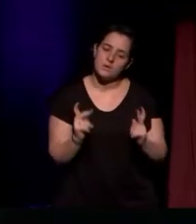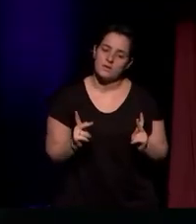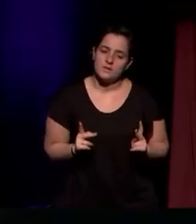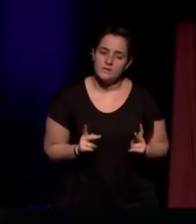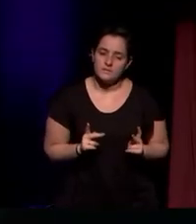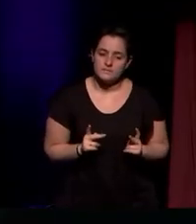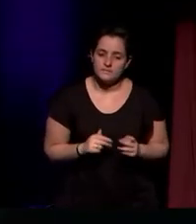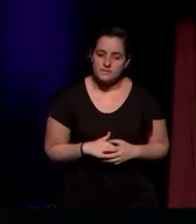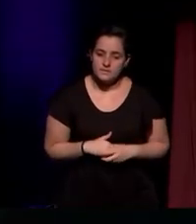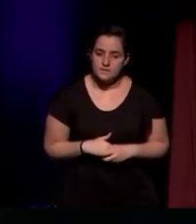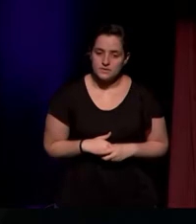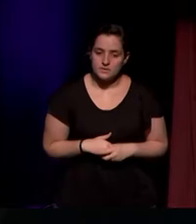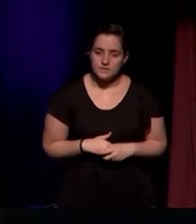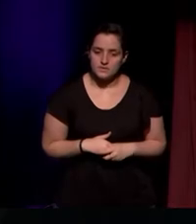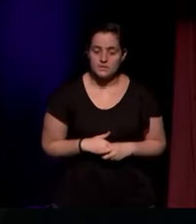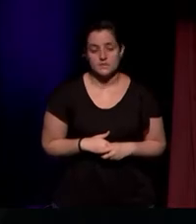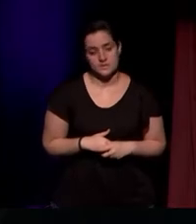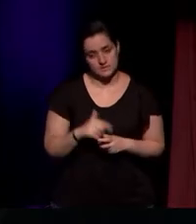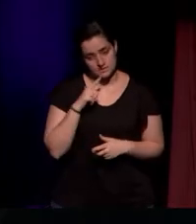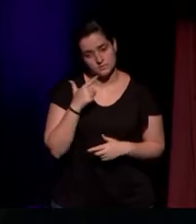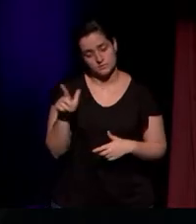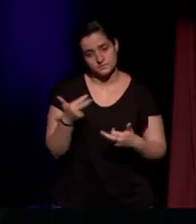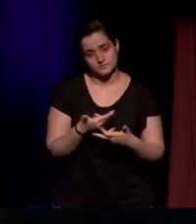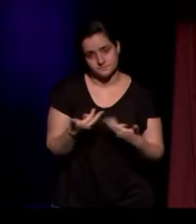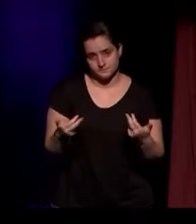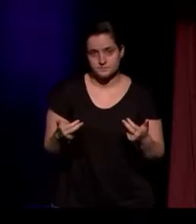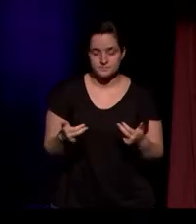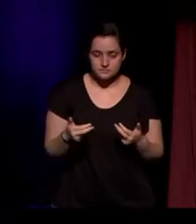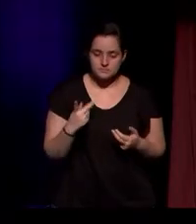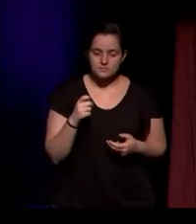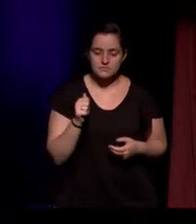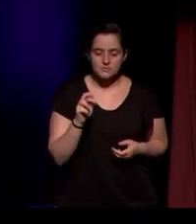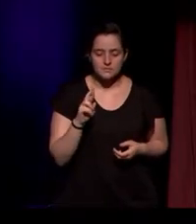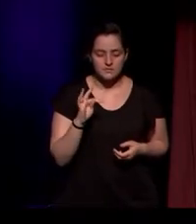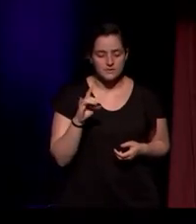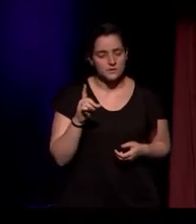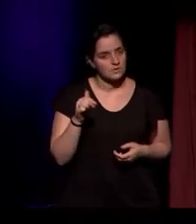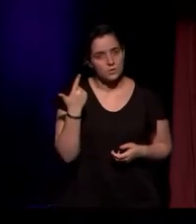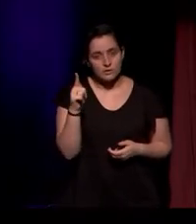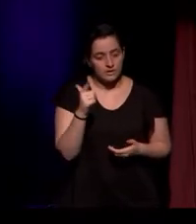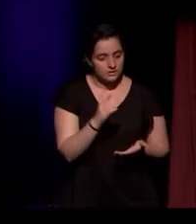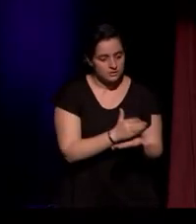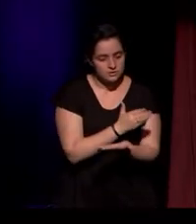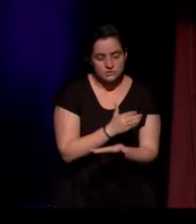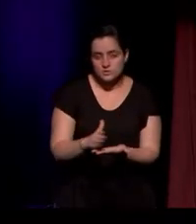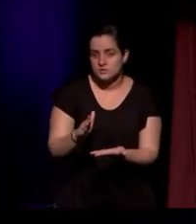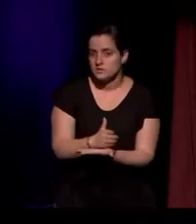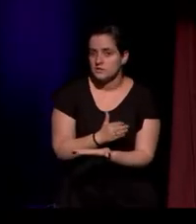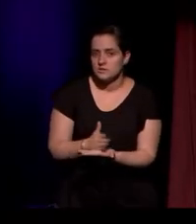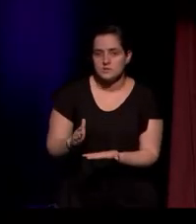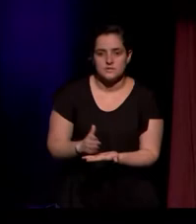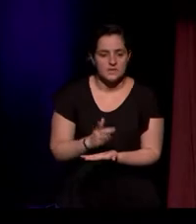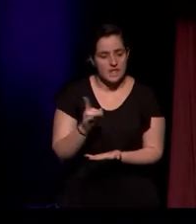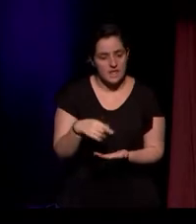And there is more, the parties are divided according to religion,